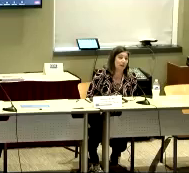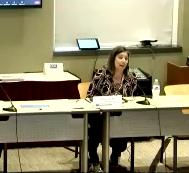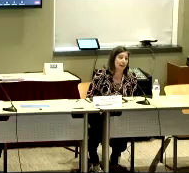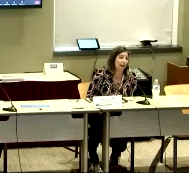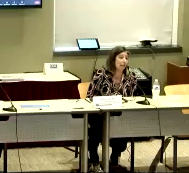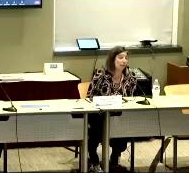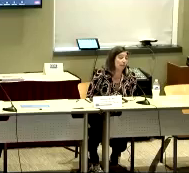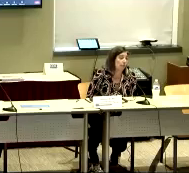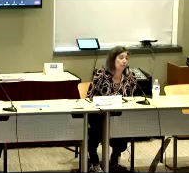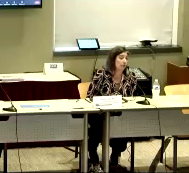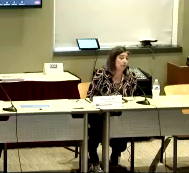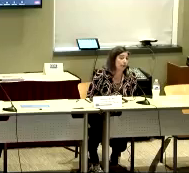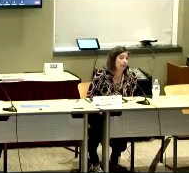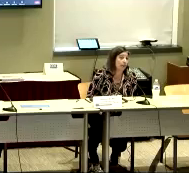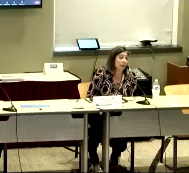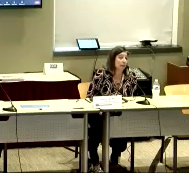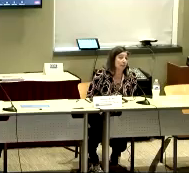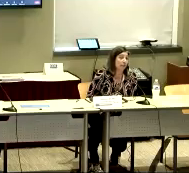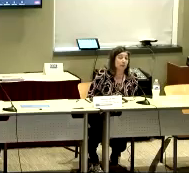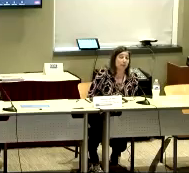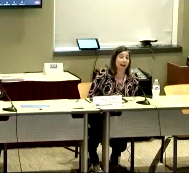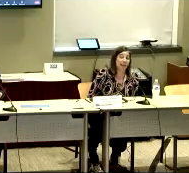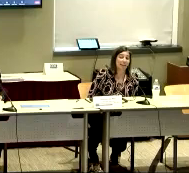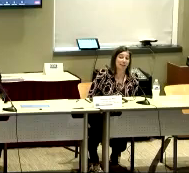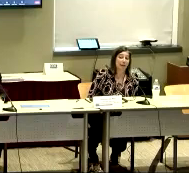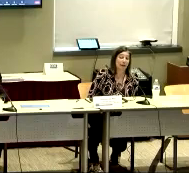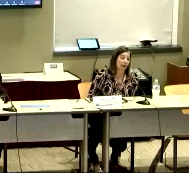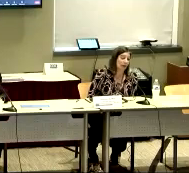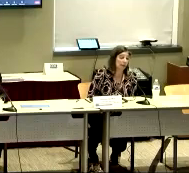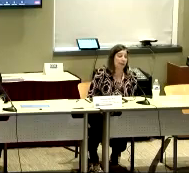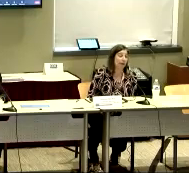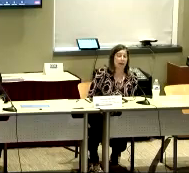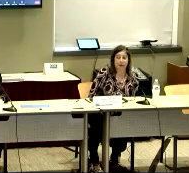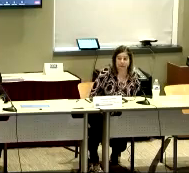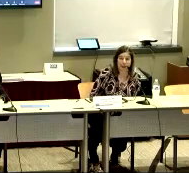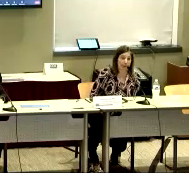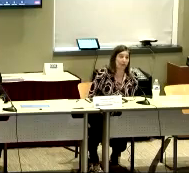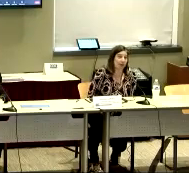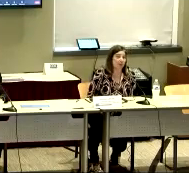And I have the best of both worlds because Sam Posner, who is acting is now our permanent Office of Science Director.